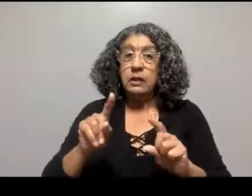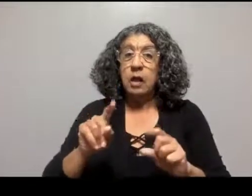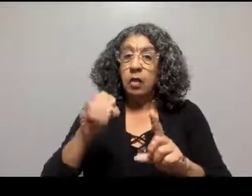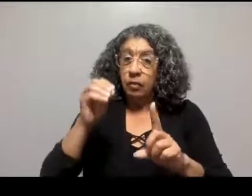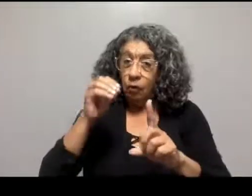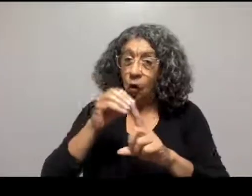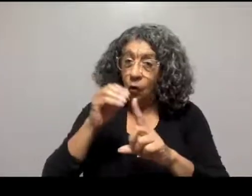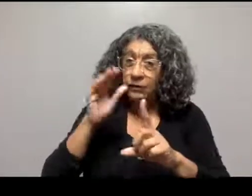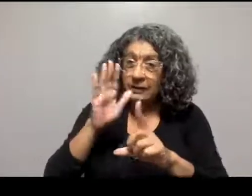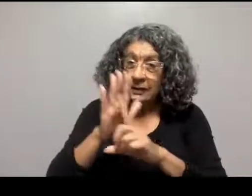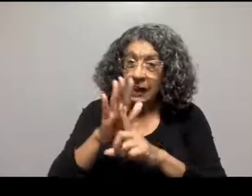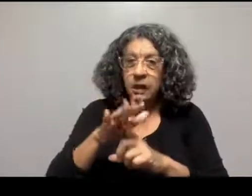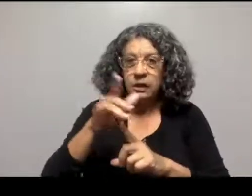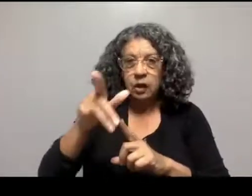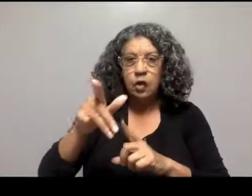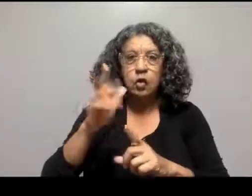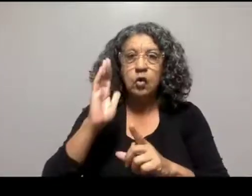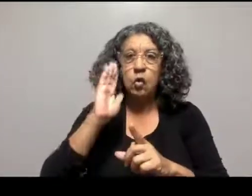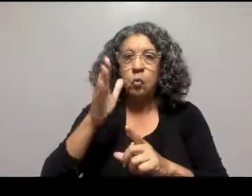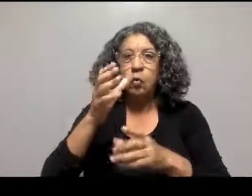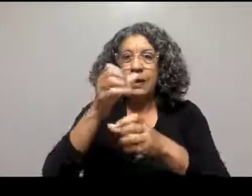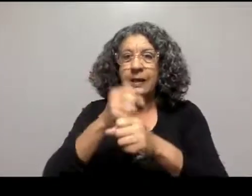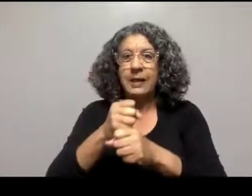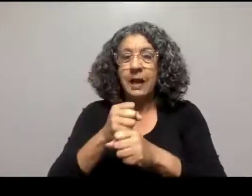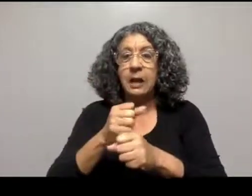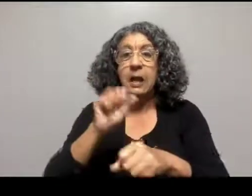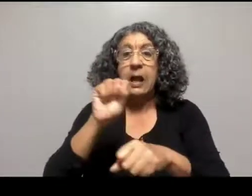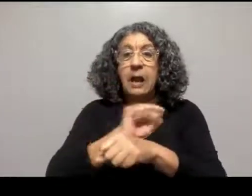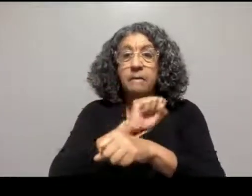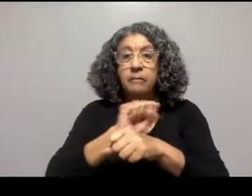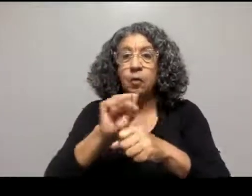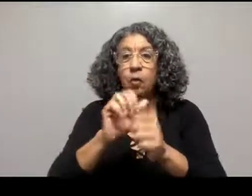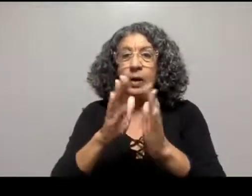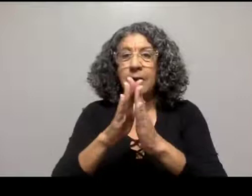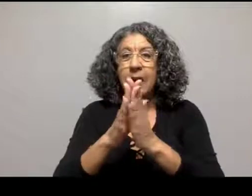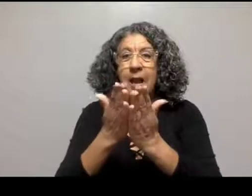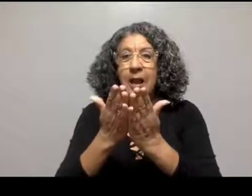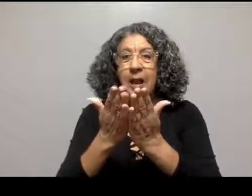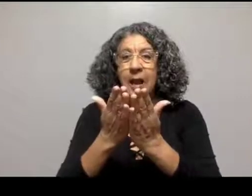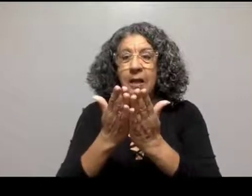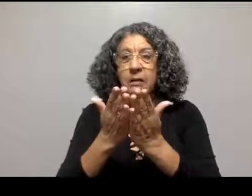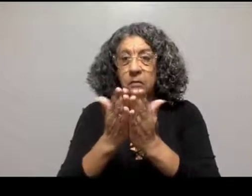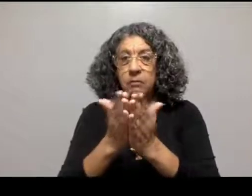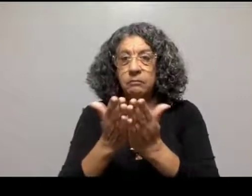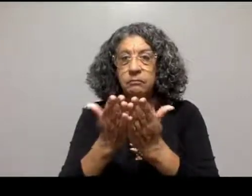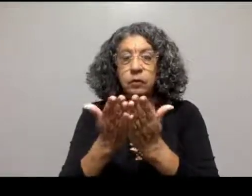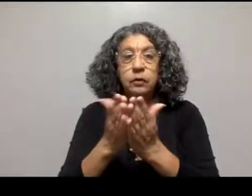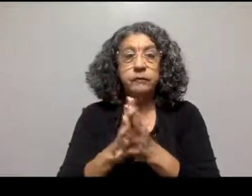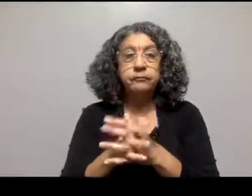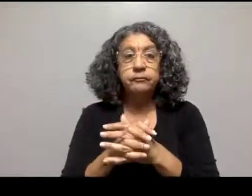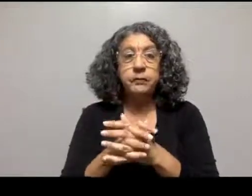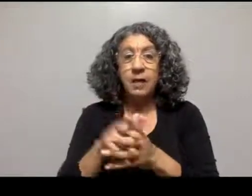During the orientation you will get an employee handbook.